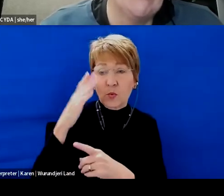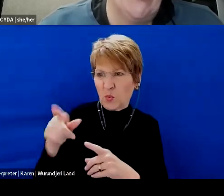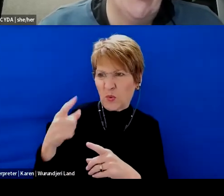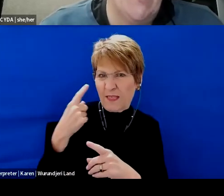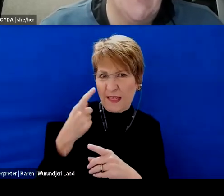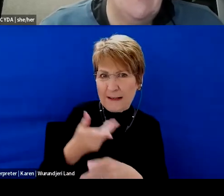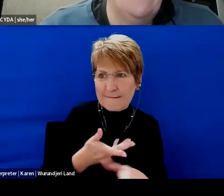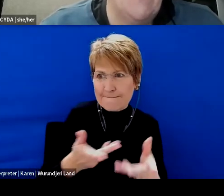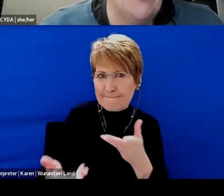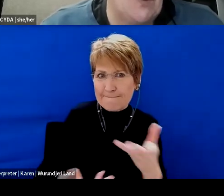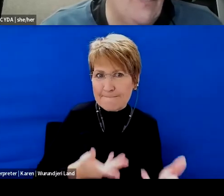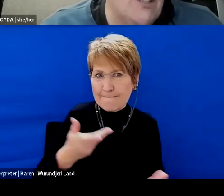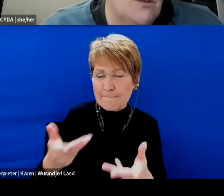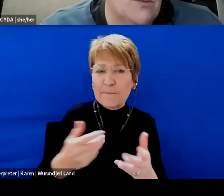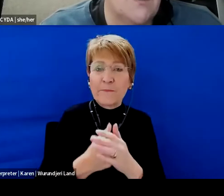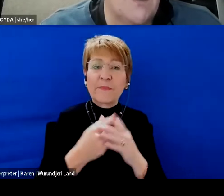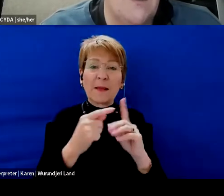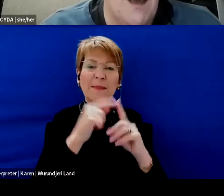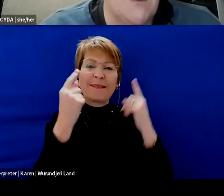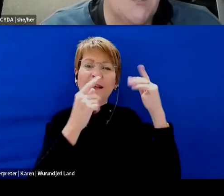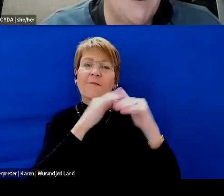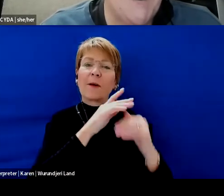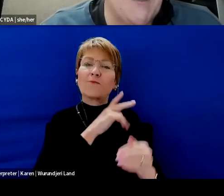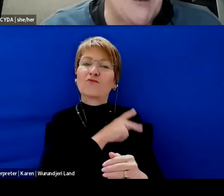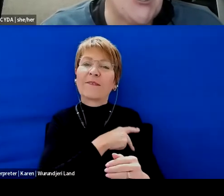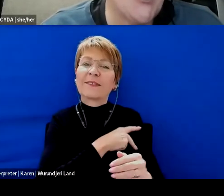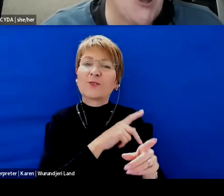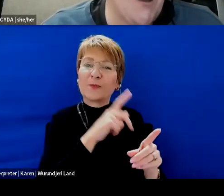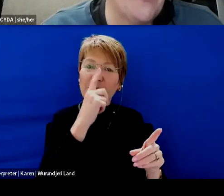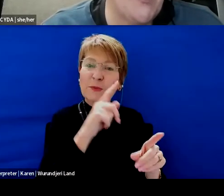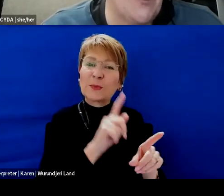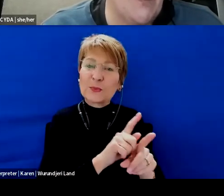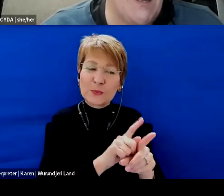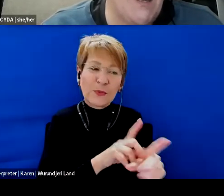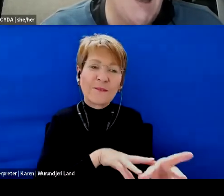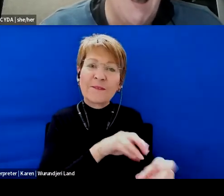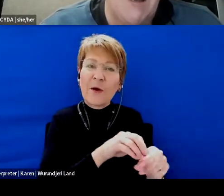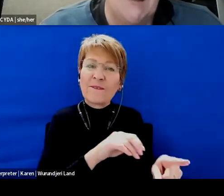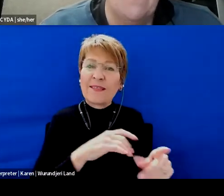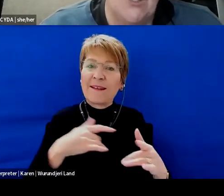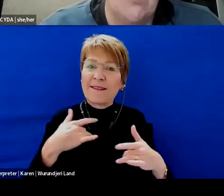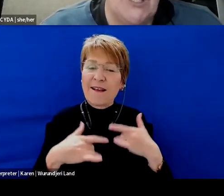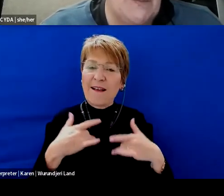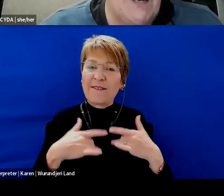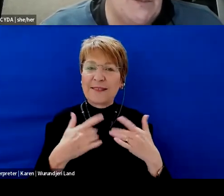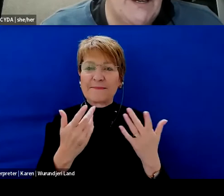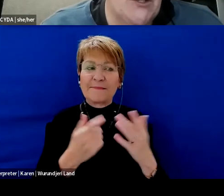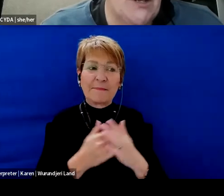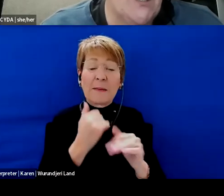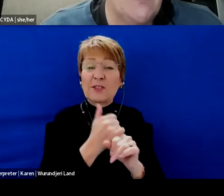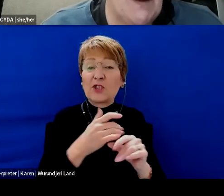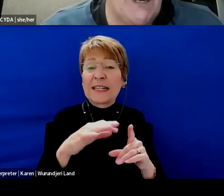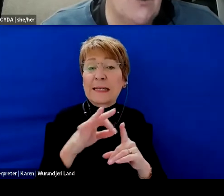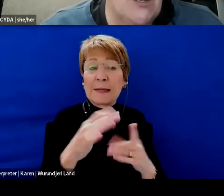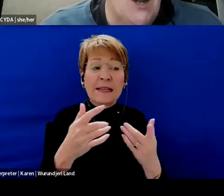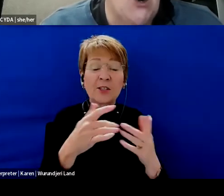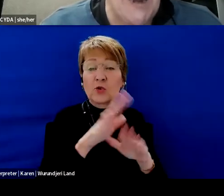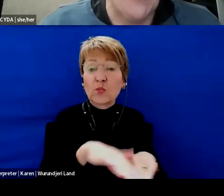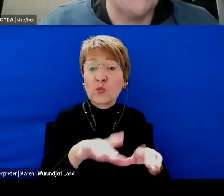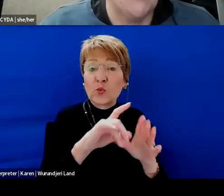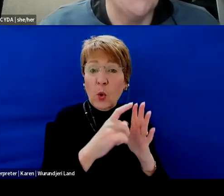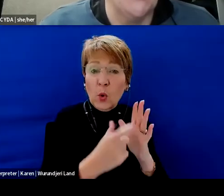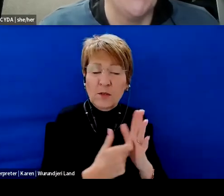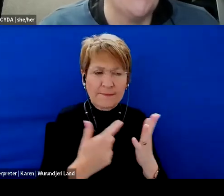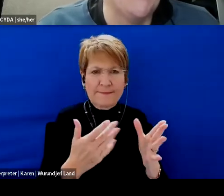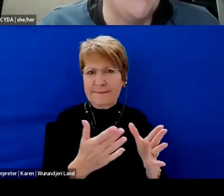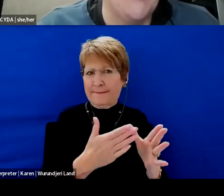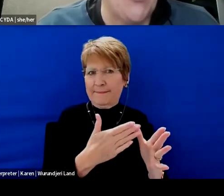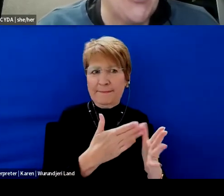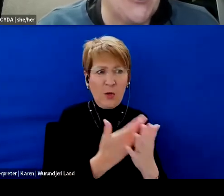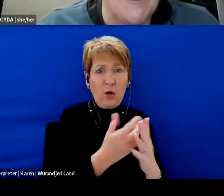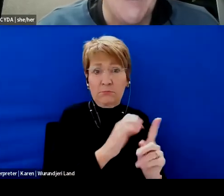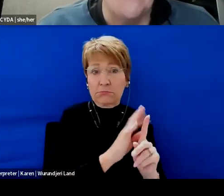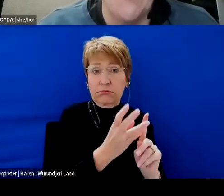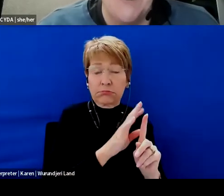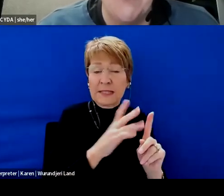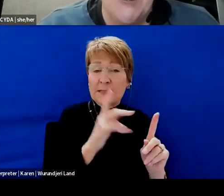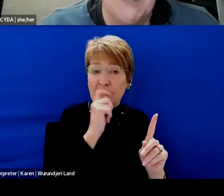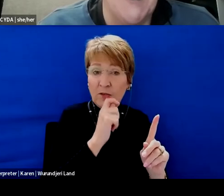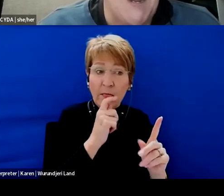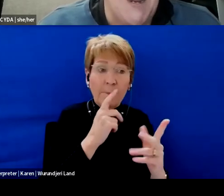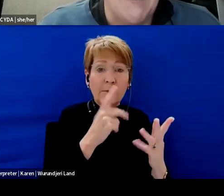And also, the professionals in that, in that child's life, whether it be your GP pediatrician depending on on how many people you have involved with that person.